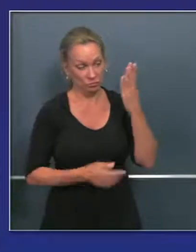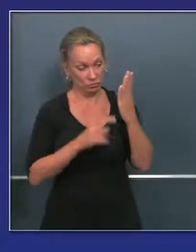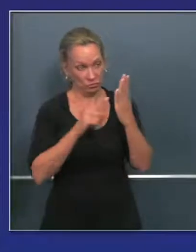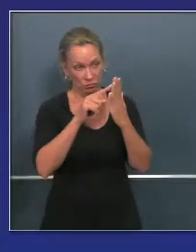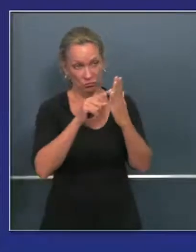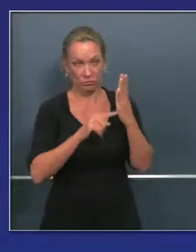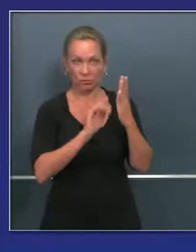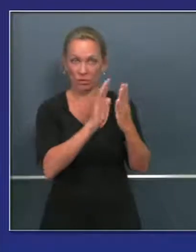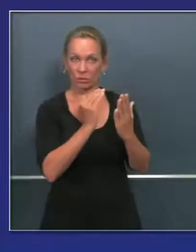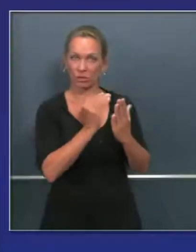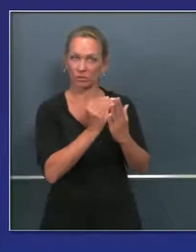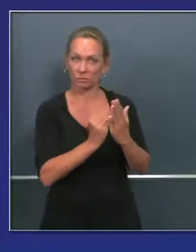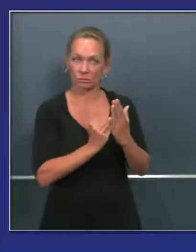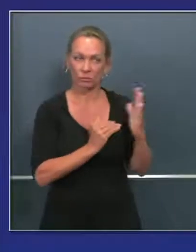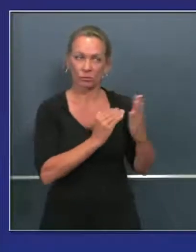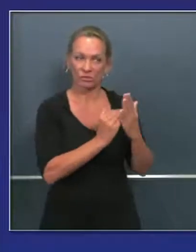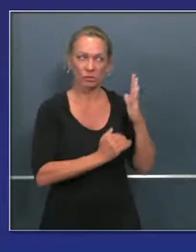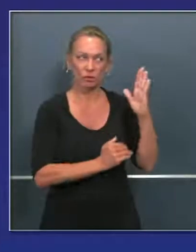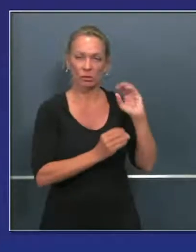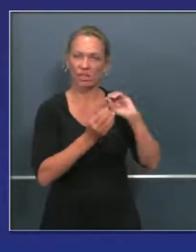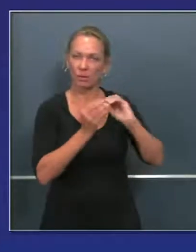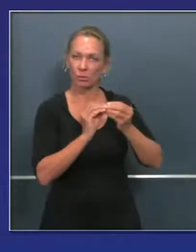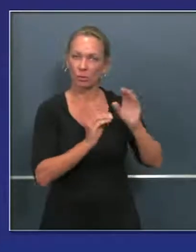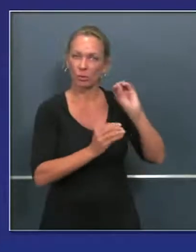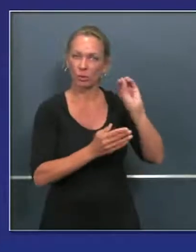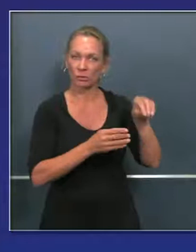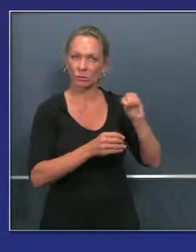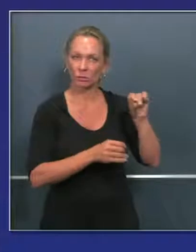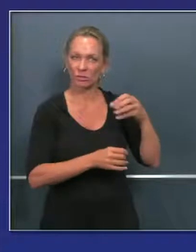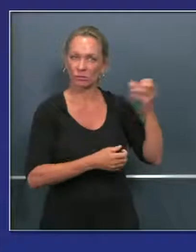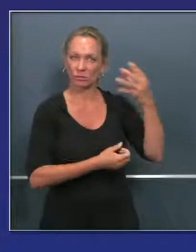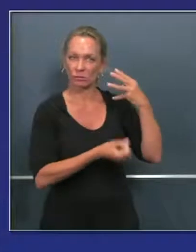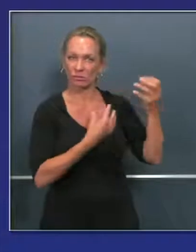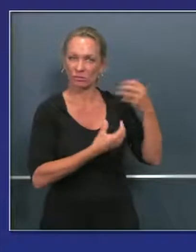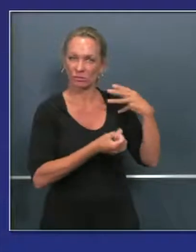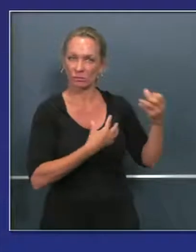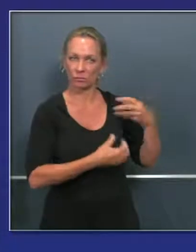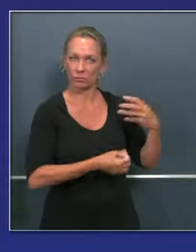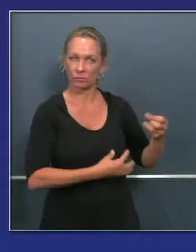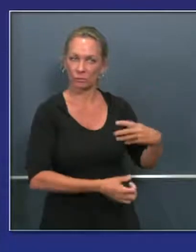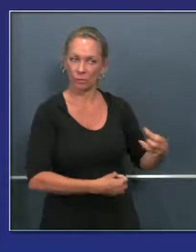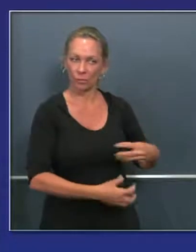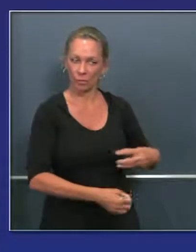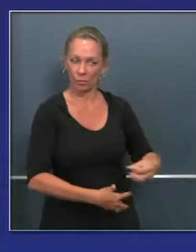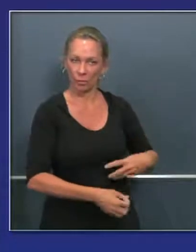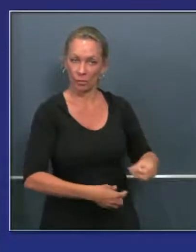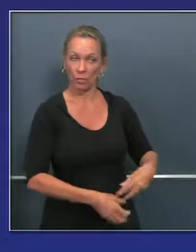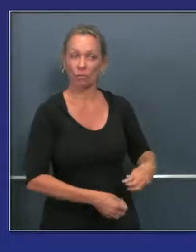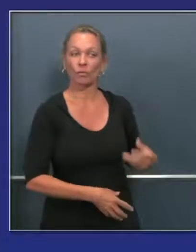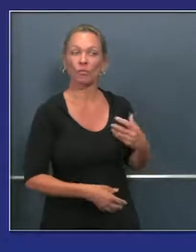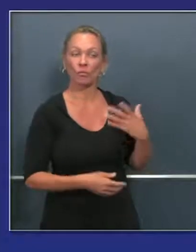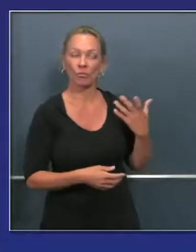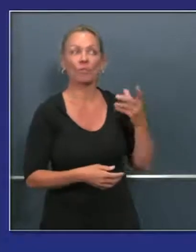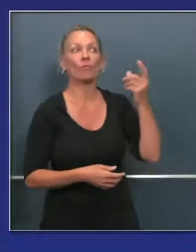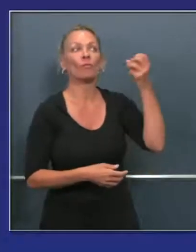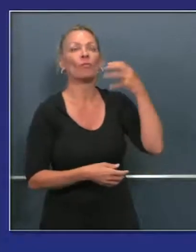the preparedness information around PPE hospital is hospital capacity testing contact tracing that